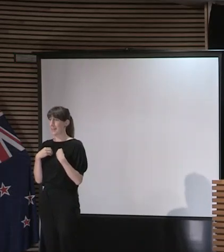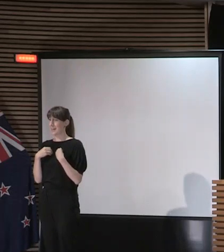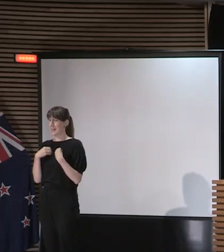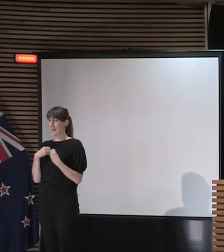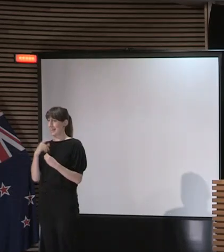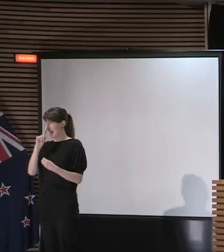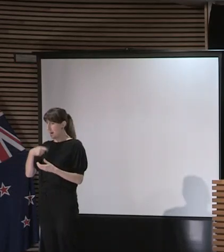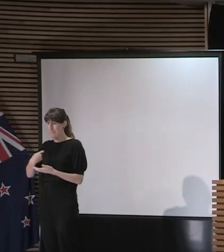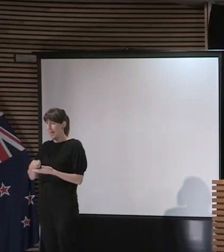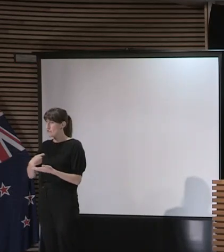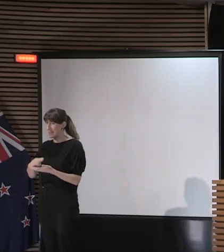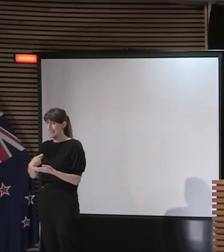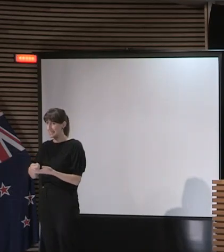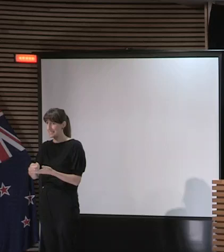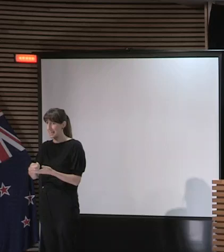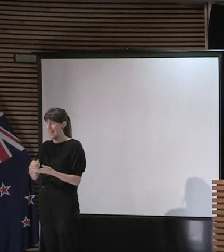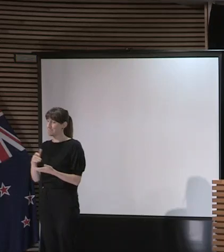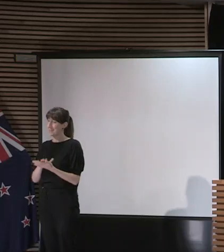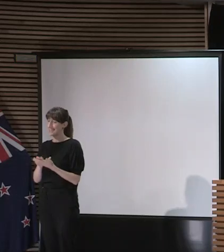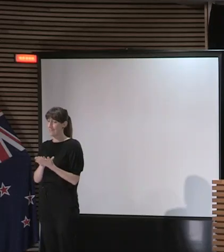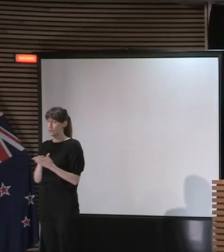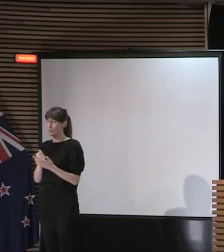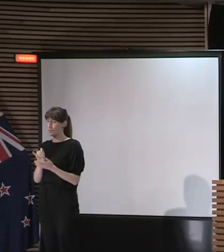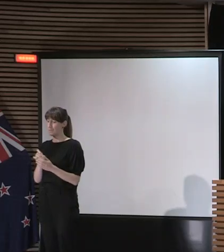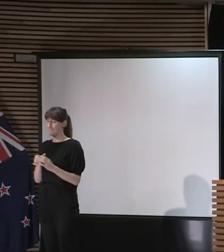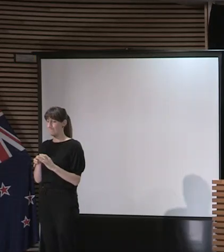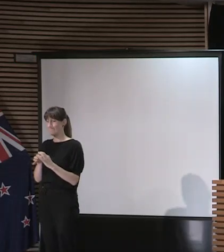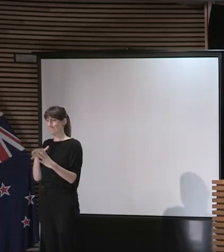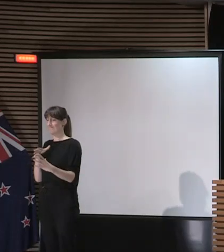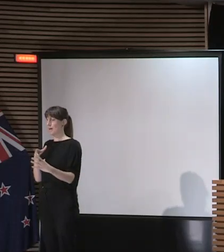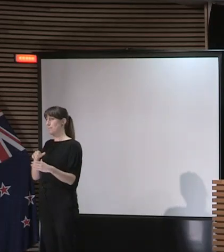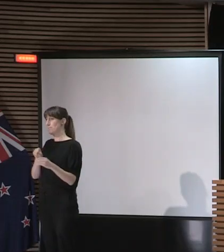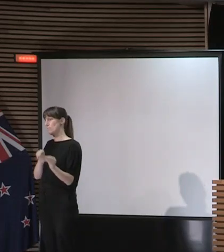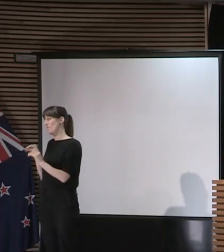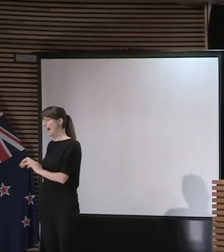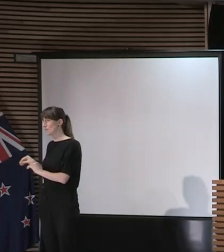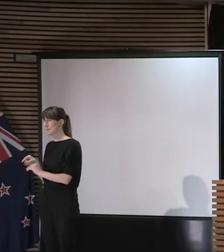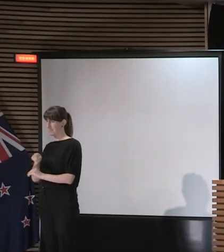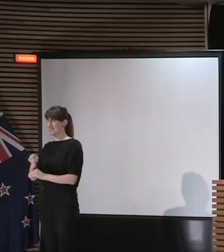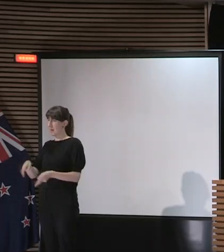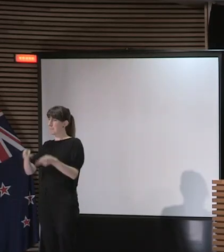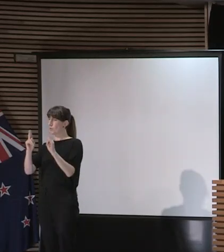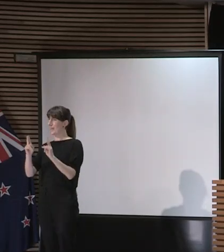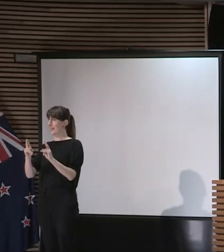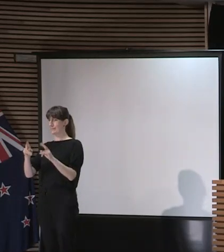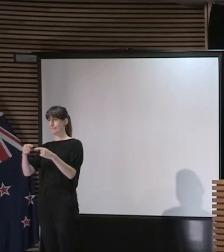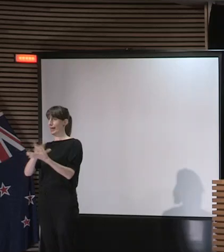end up - you may find yourself with a vacant property at a time that will be very, very